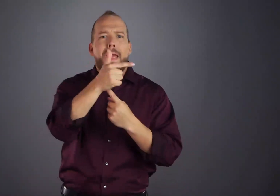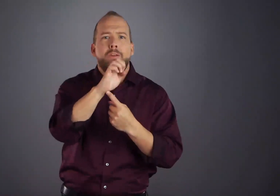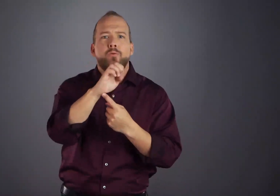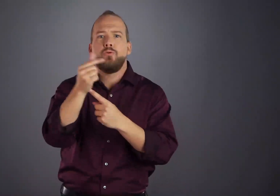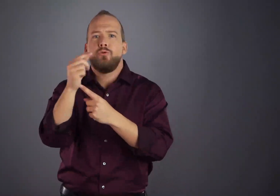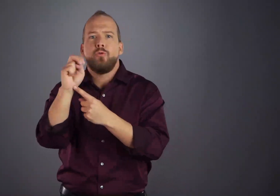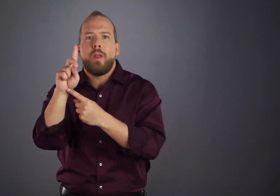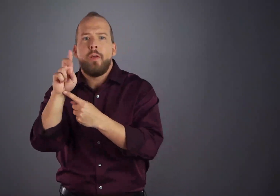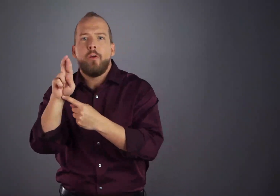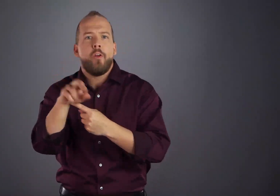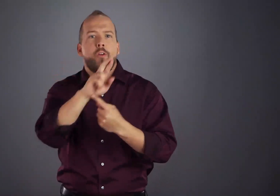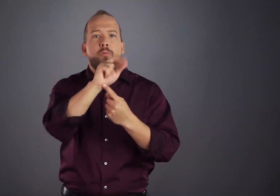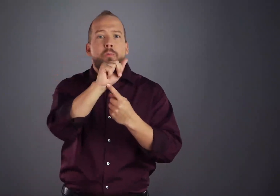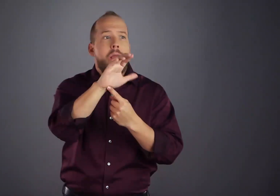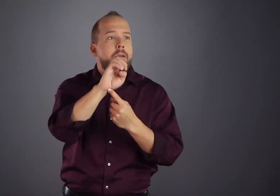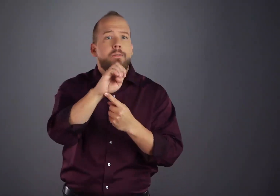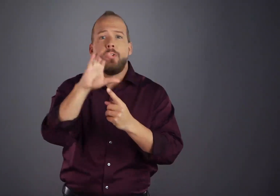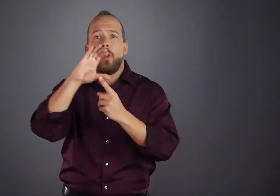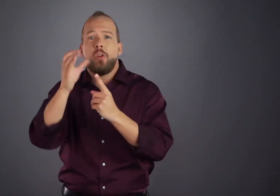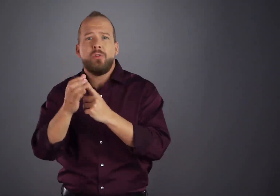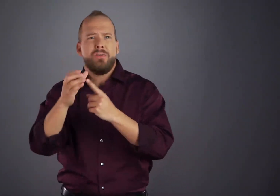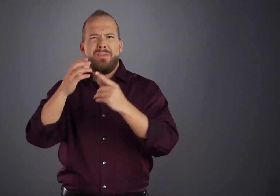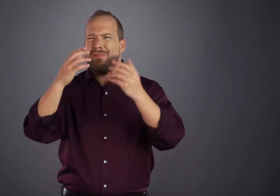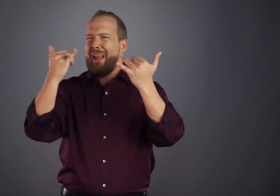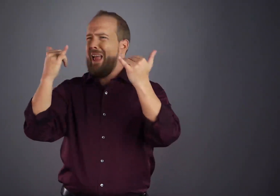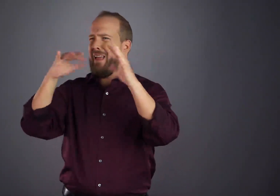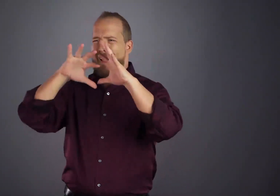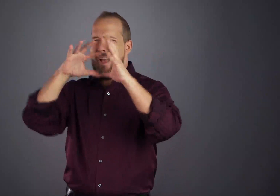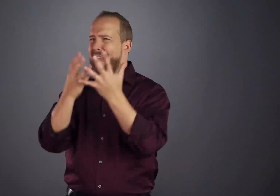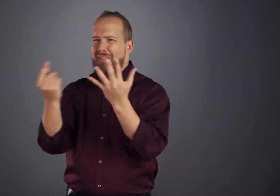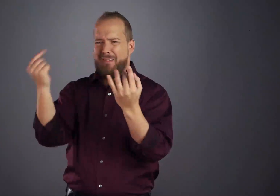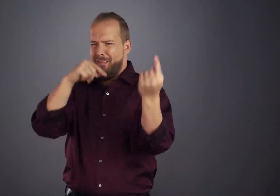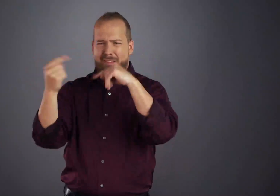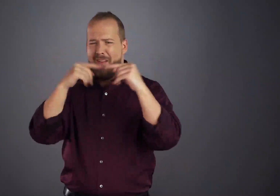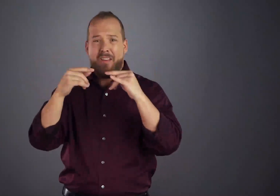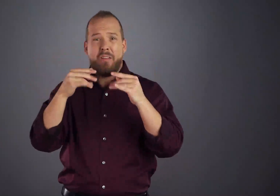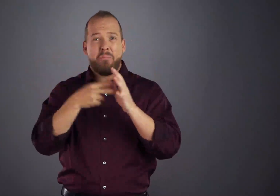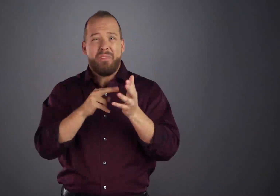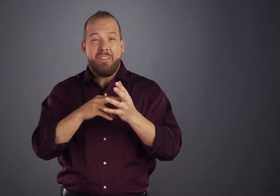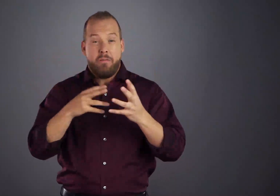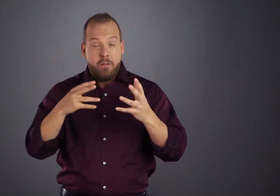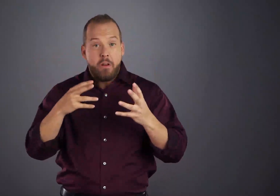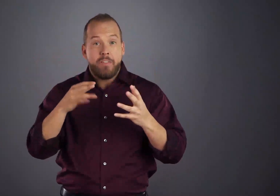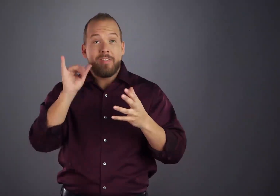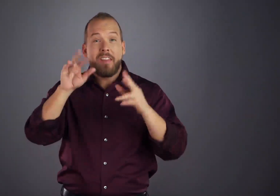The stories added to this edition represent a membership whose characteristics — of age,